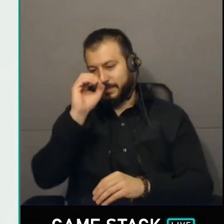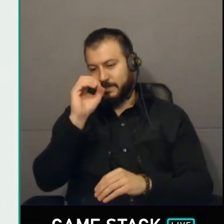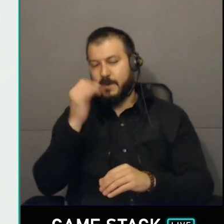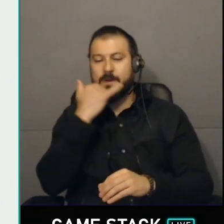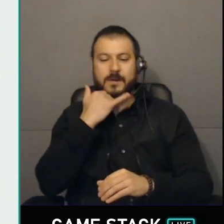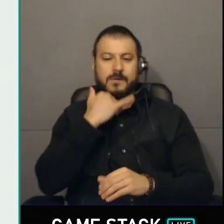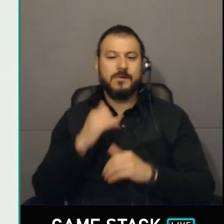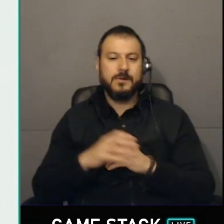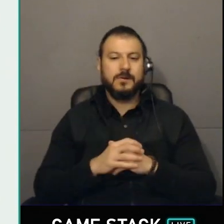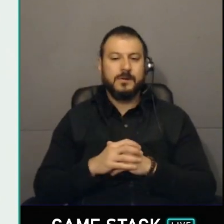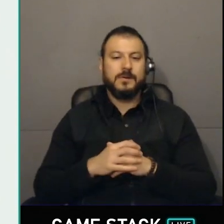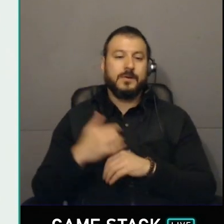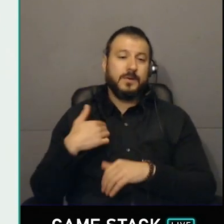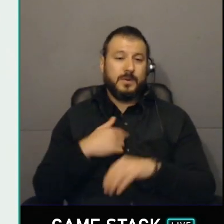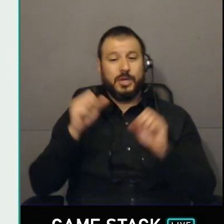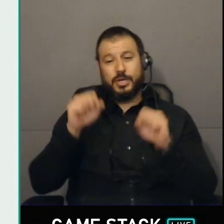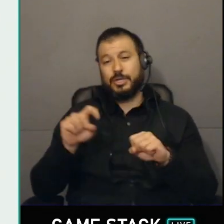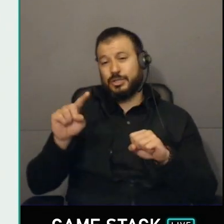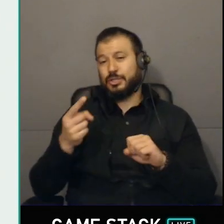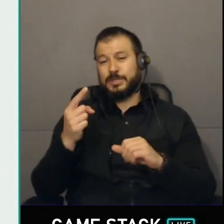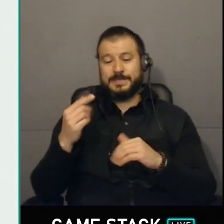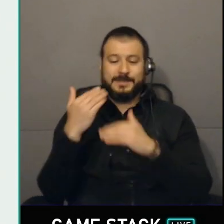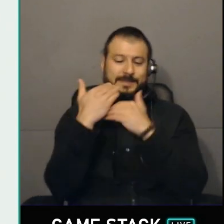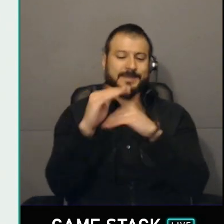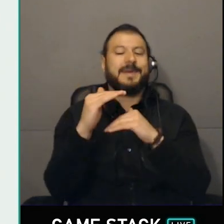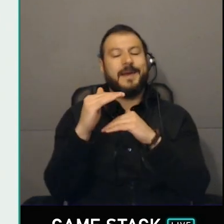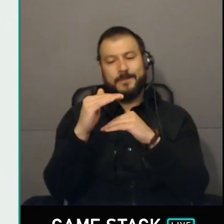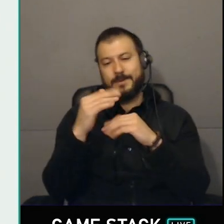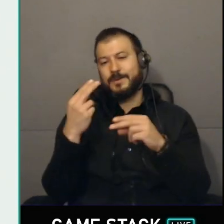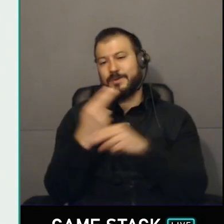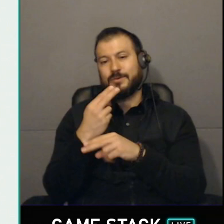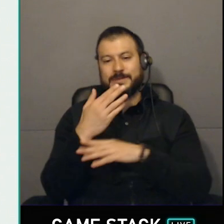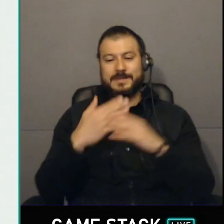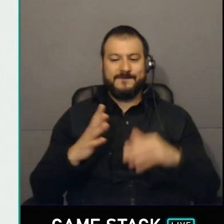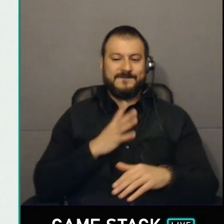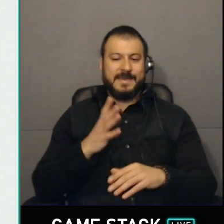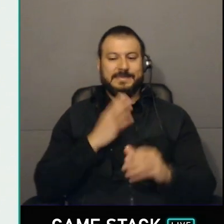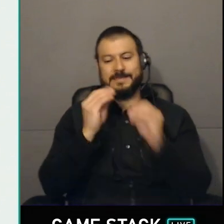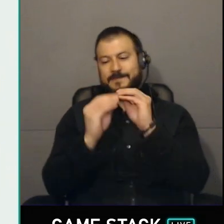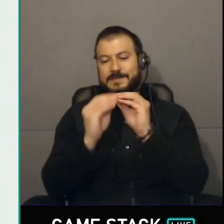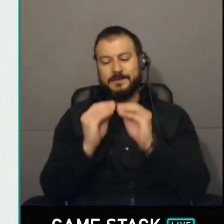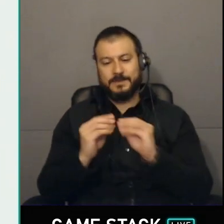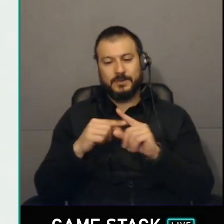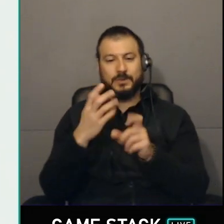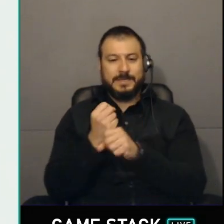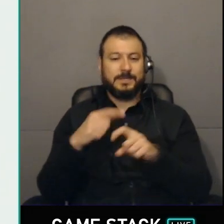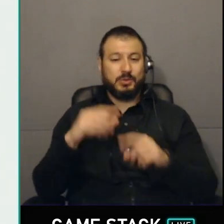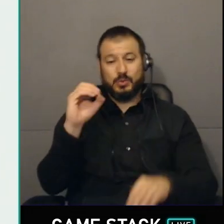We could just cap those iterations and use some fancy fixups in order to get us to zero error.